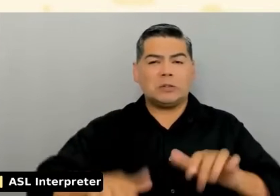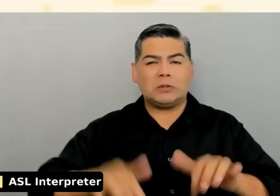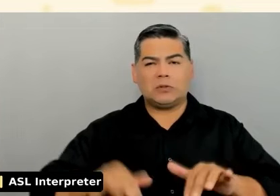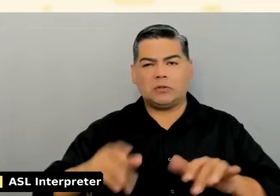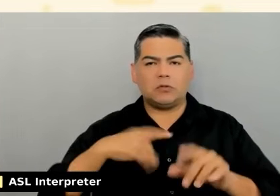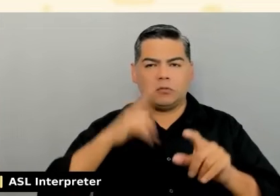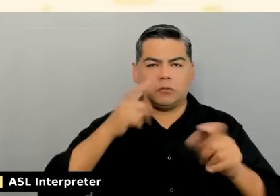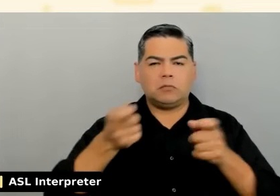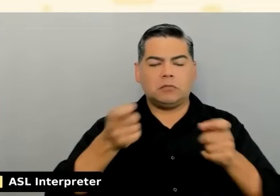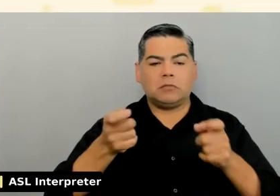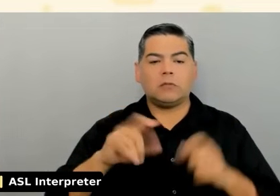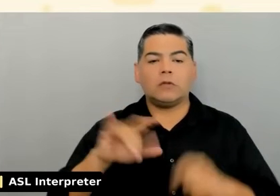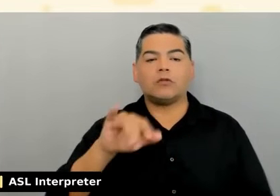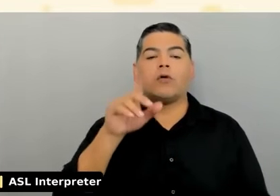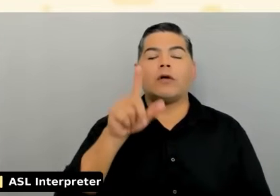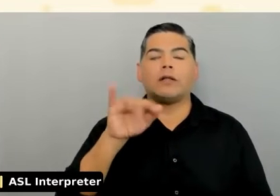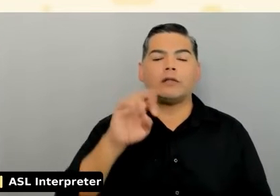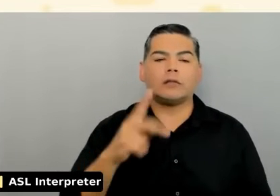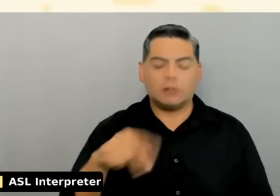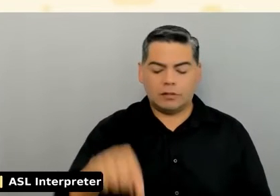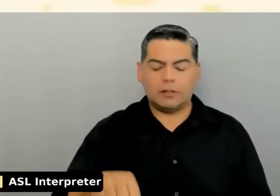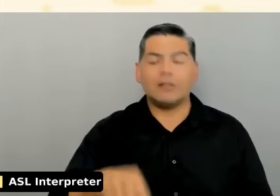Same as a case for link, select dropdowns.